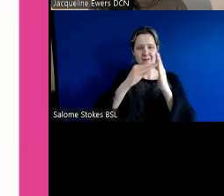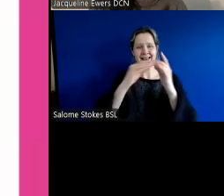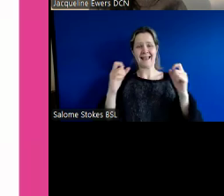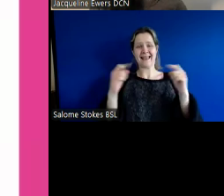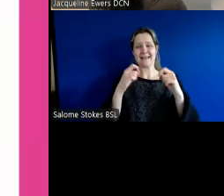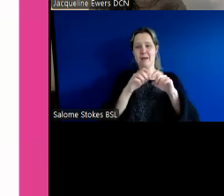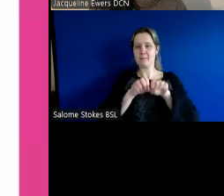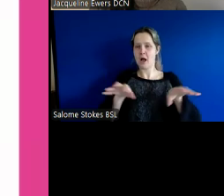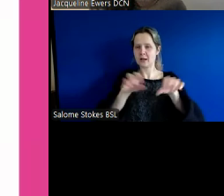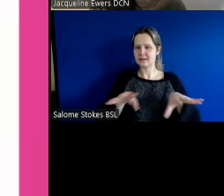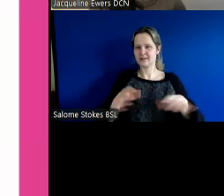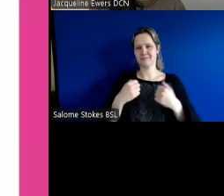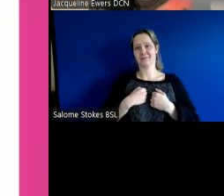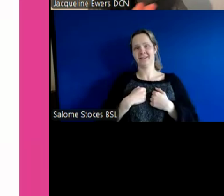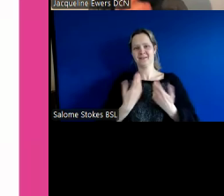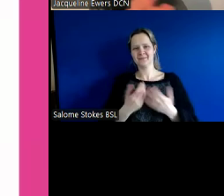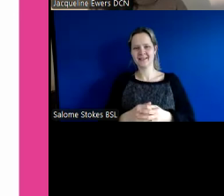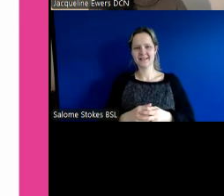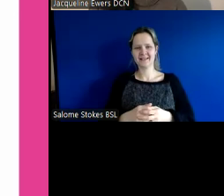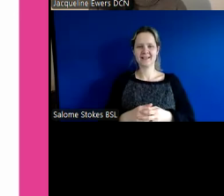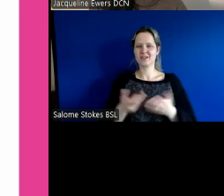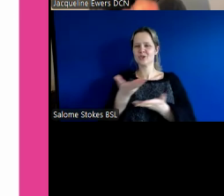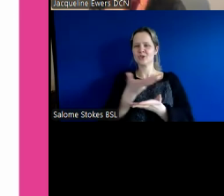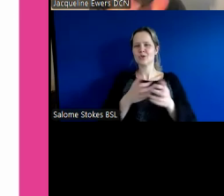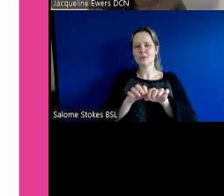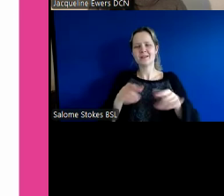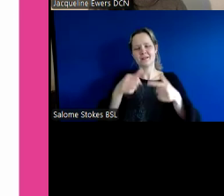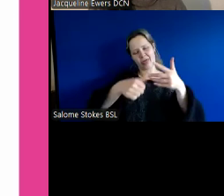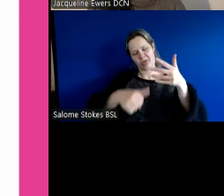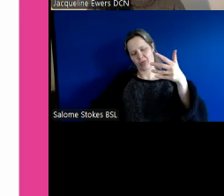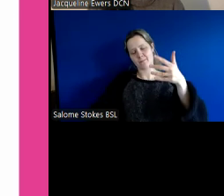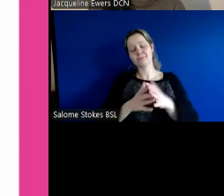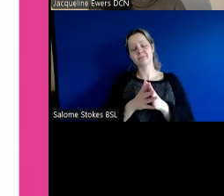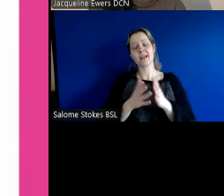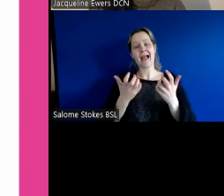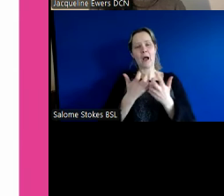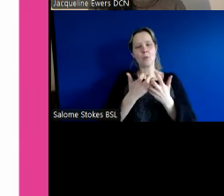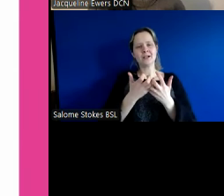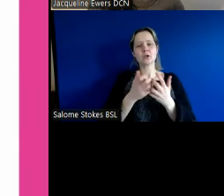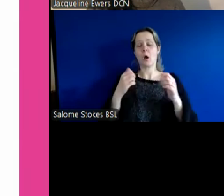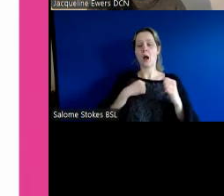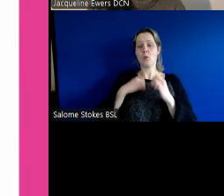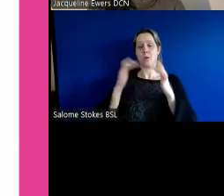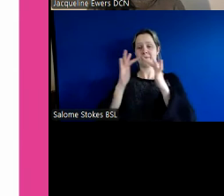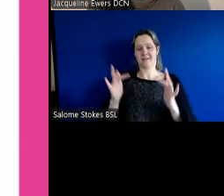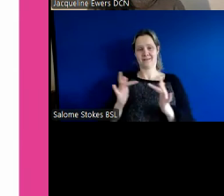The way to get in touch with us is to go onto the website, click the Get in Touch button, and fill in this form.